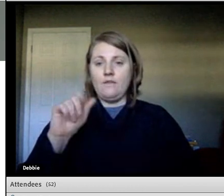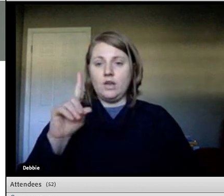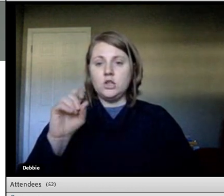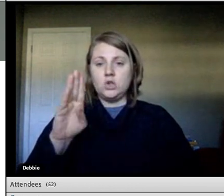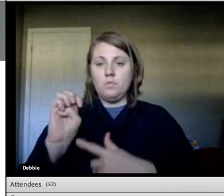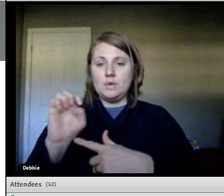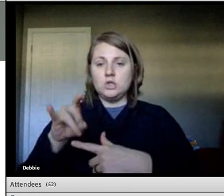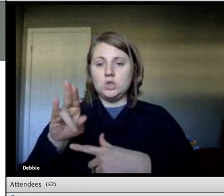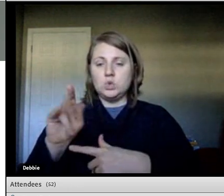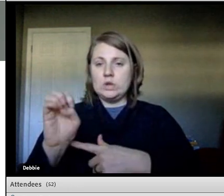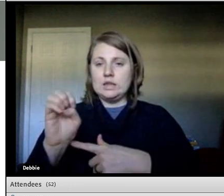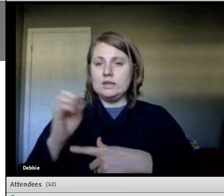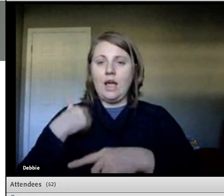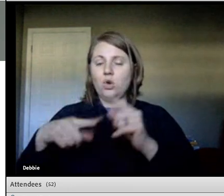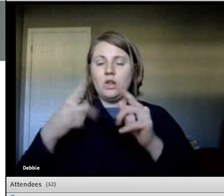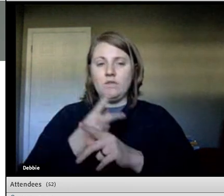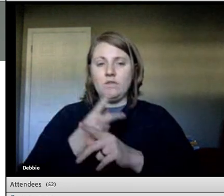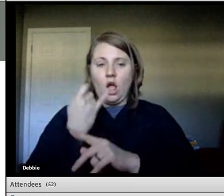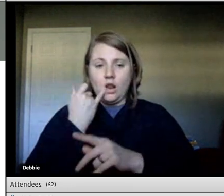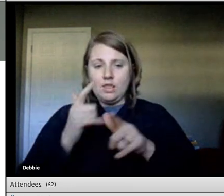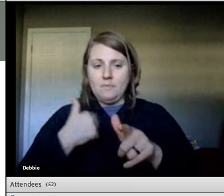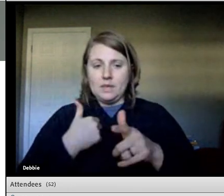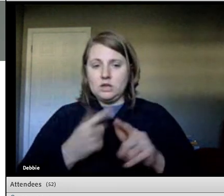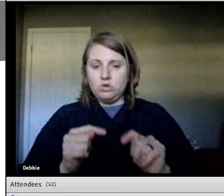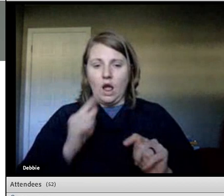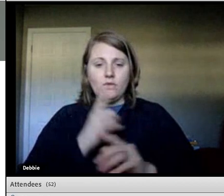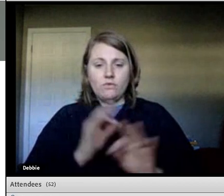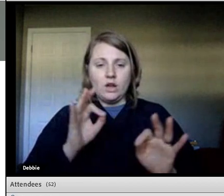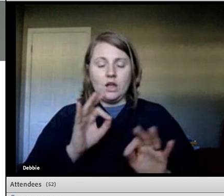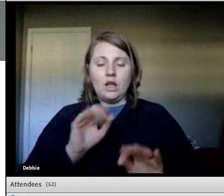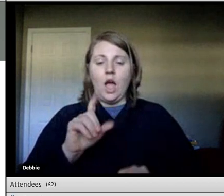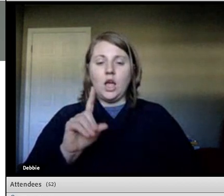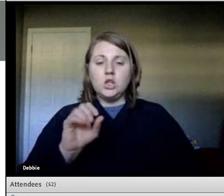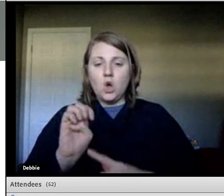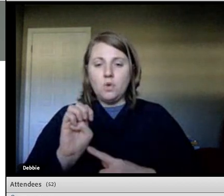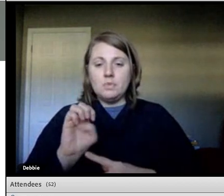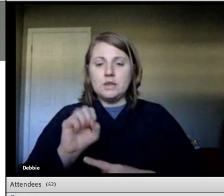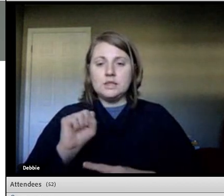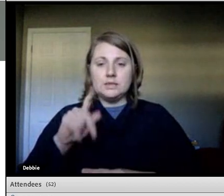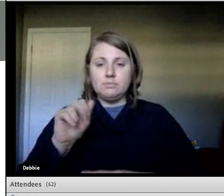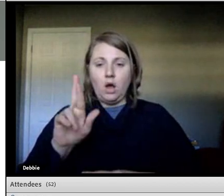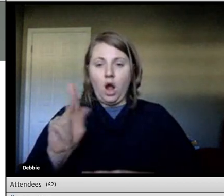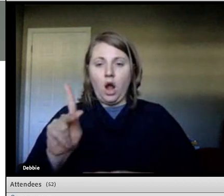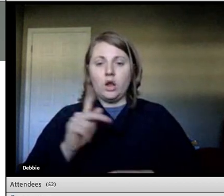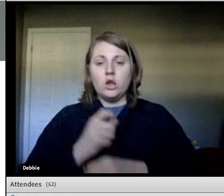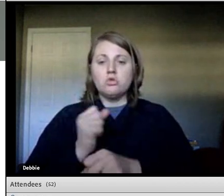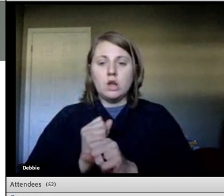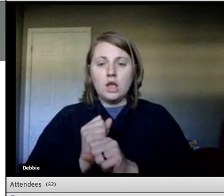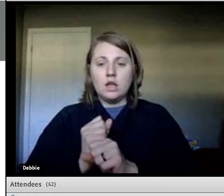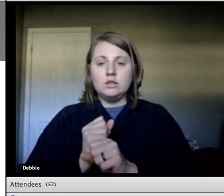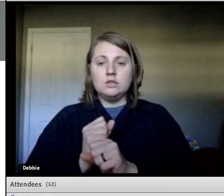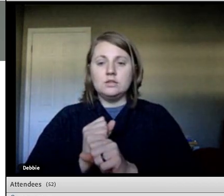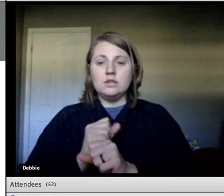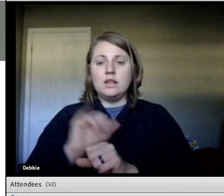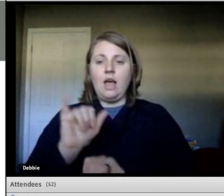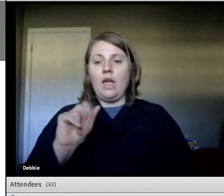Adobe Spark creates like Animoto, but it doesn't have the logo on it.